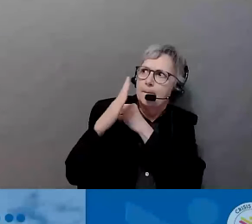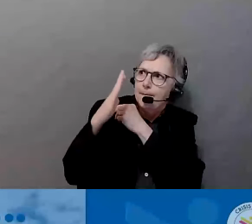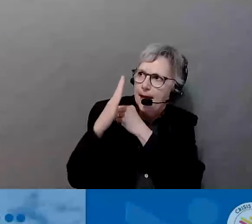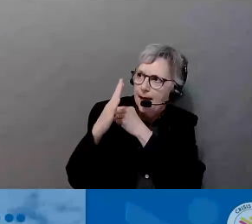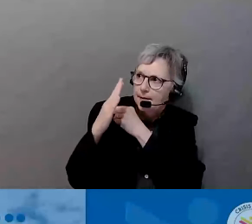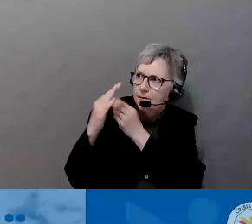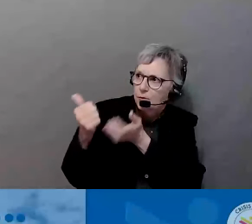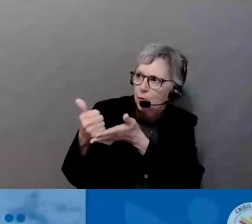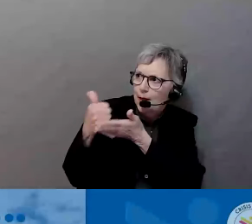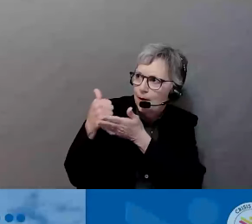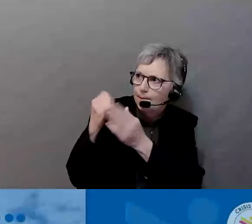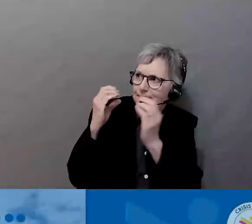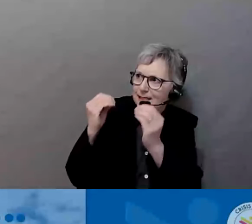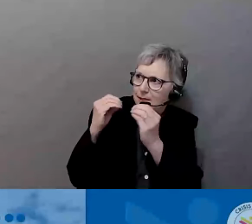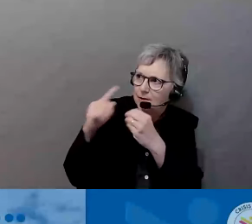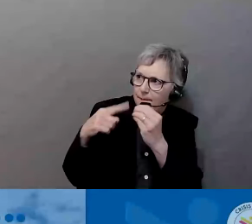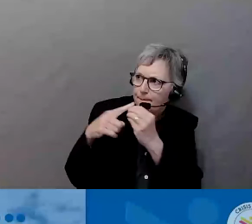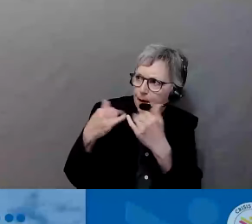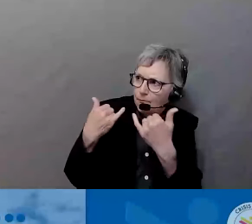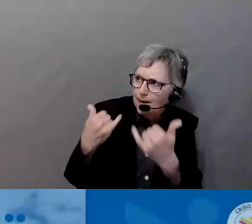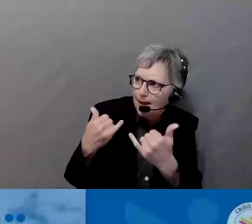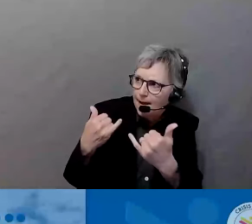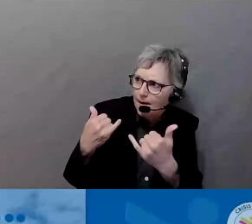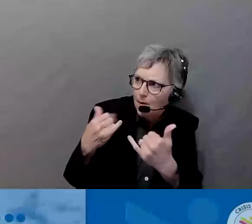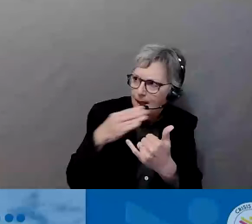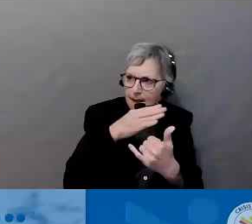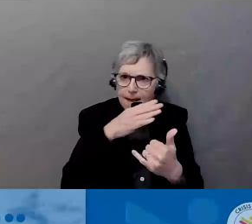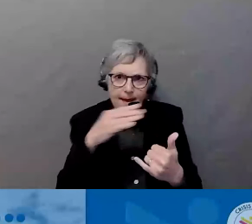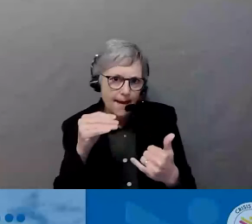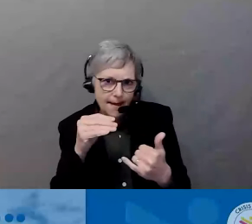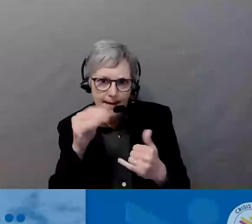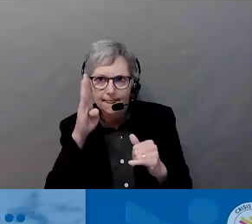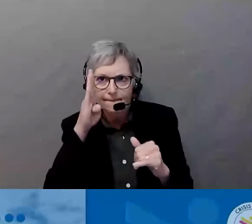IN 2017 I WAS INTRODUCED TO A BOOK CALLED LIVING IN THE STATE OF